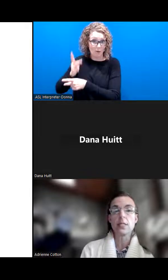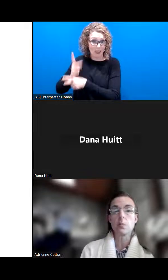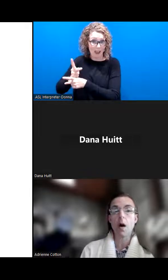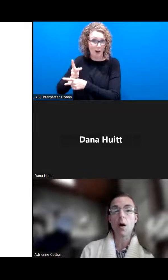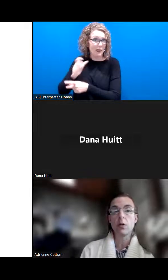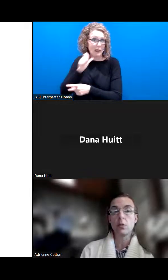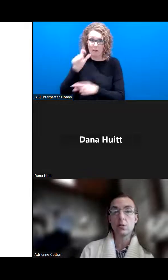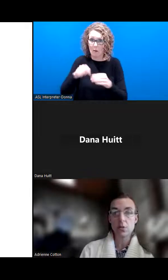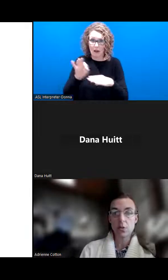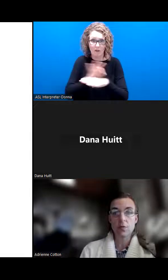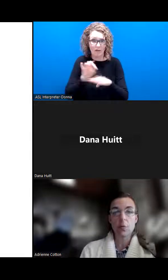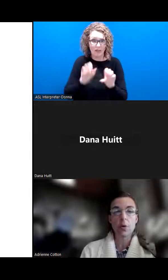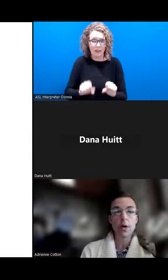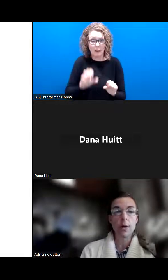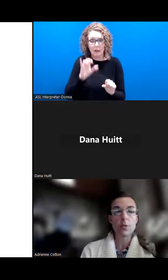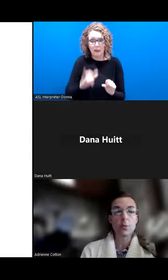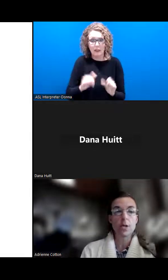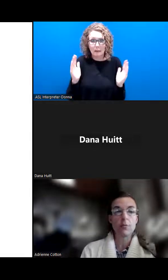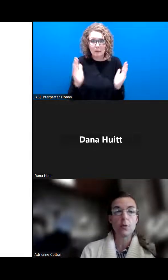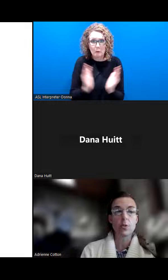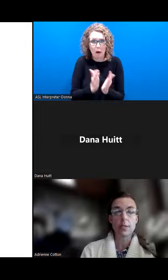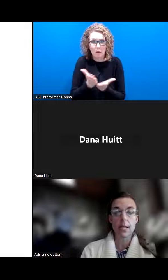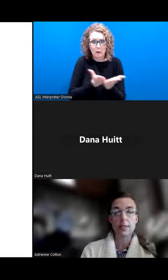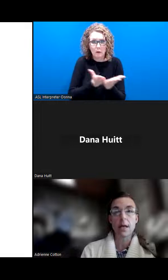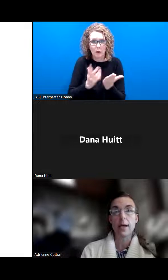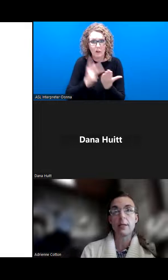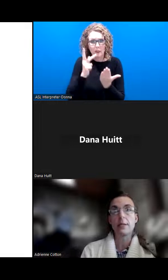run into a lot of misconceptions that caregivers tend to be low